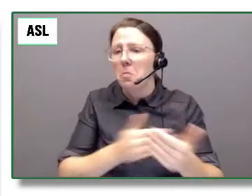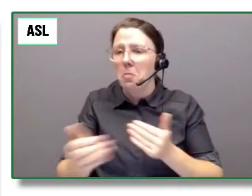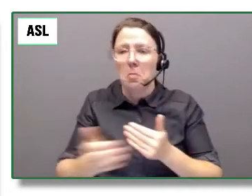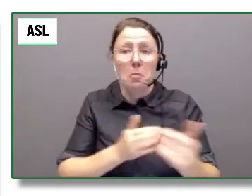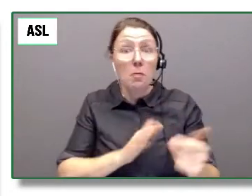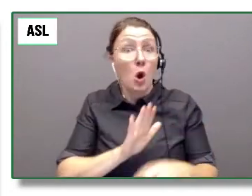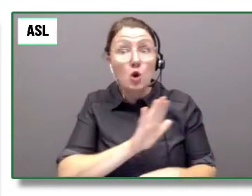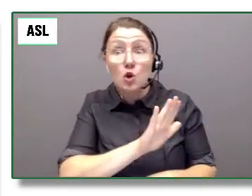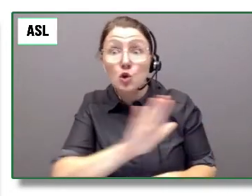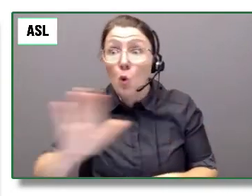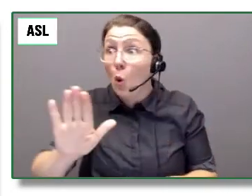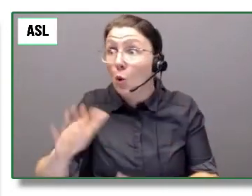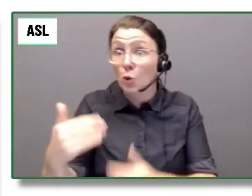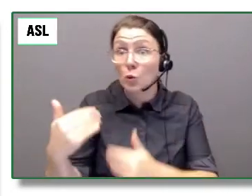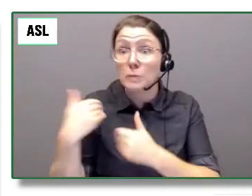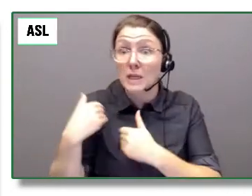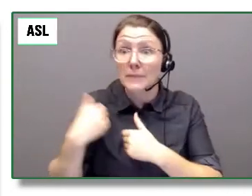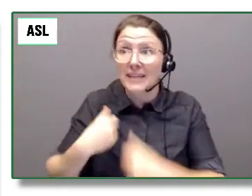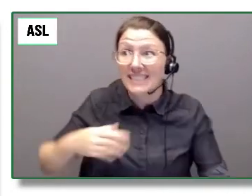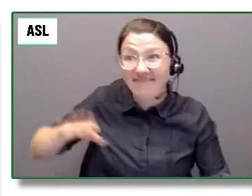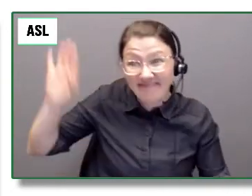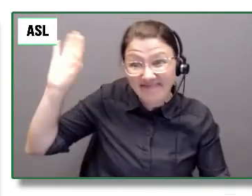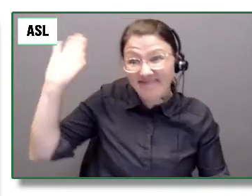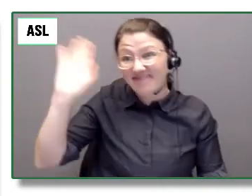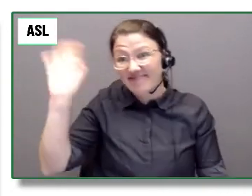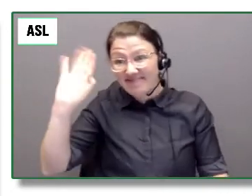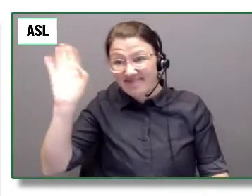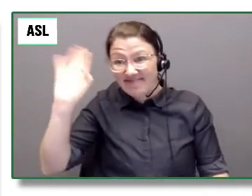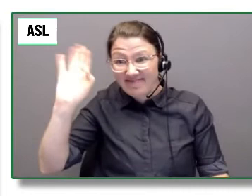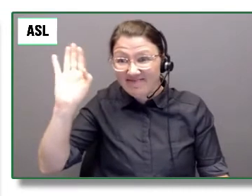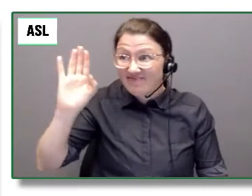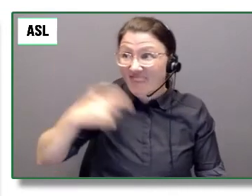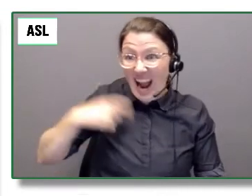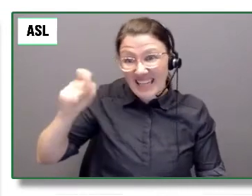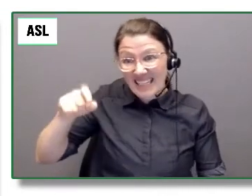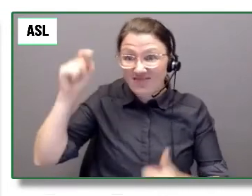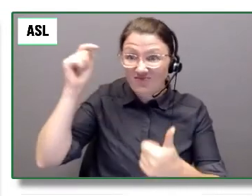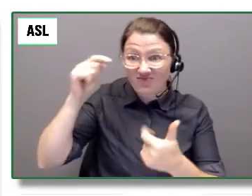wave a flag and say "I'm here, this is what I need," but we're still in that